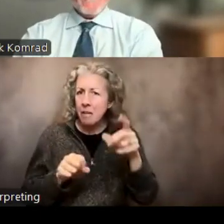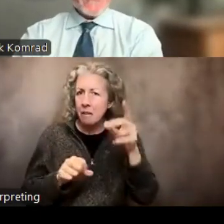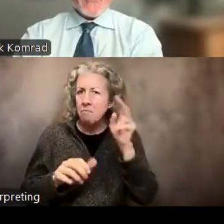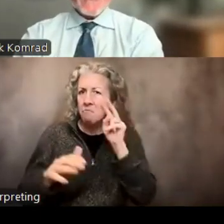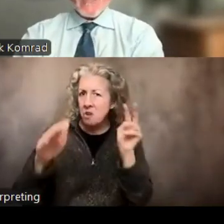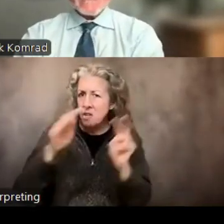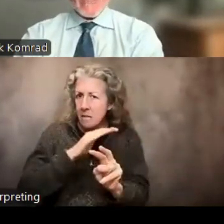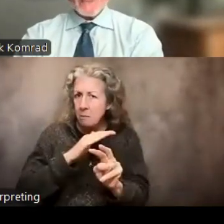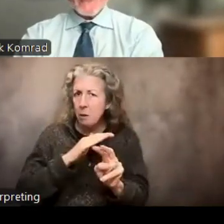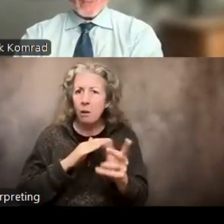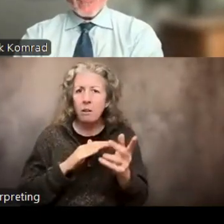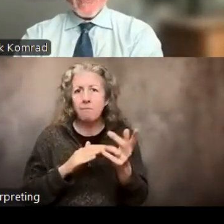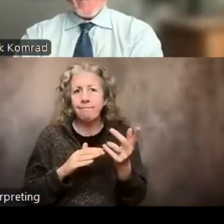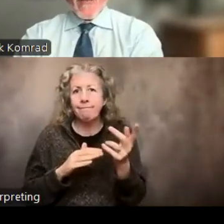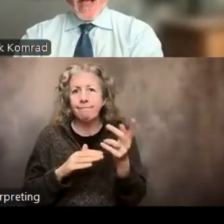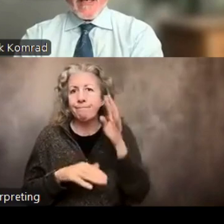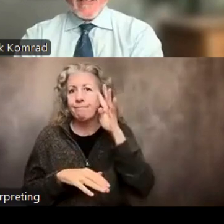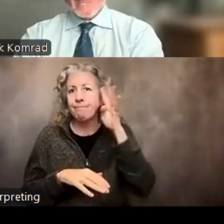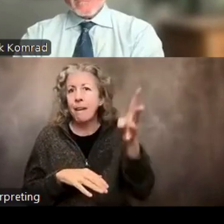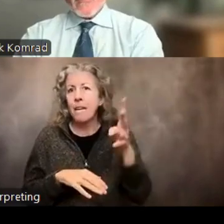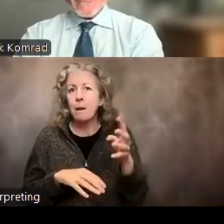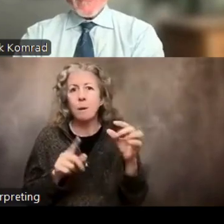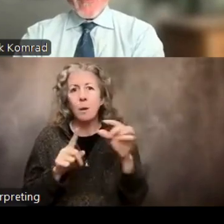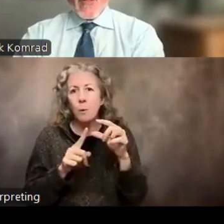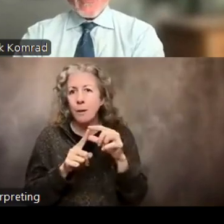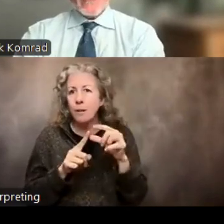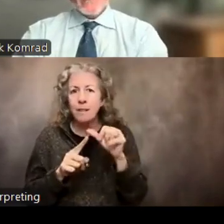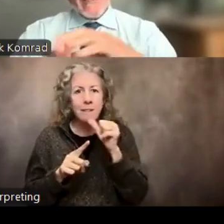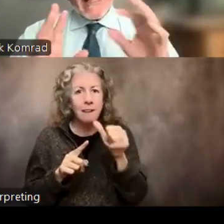means. It was not statutorily defined, but it was felt to at